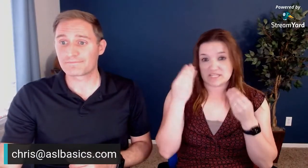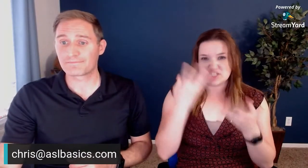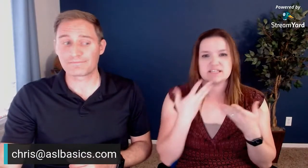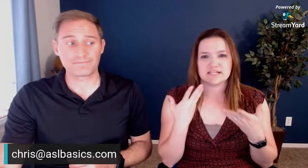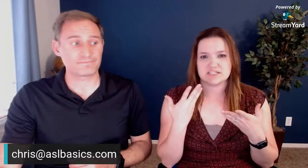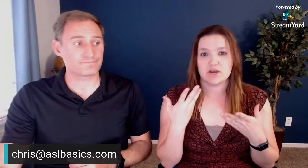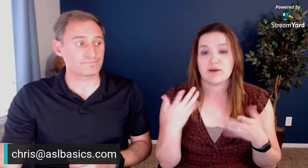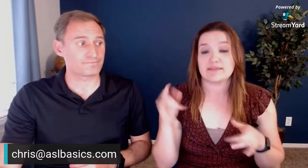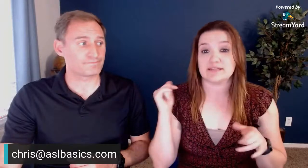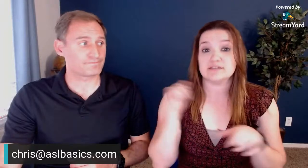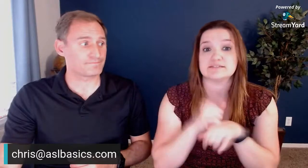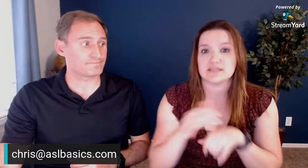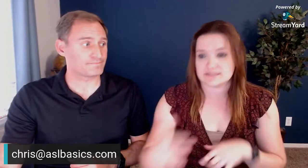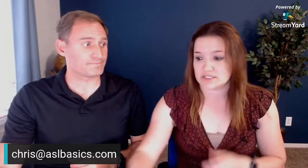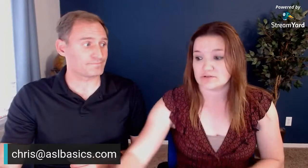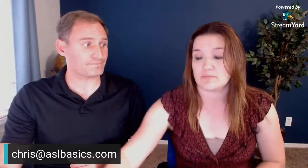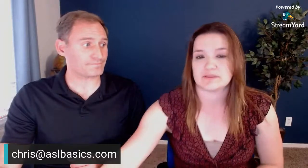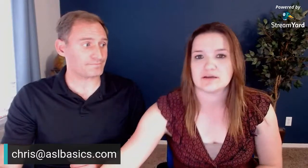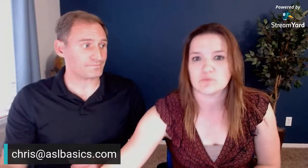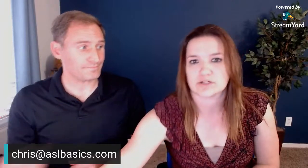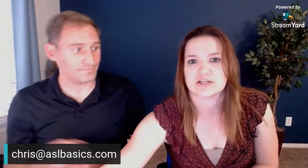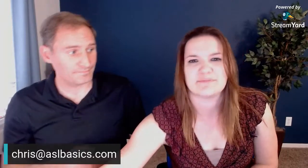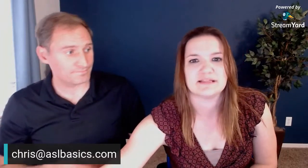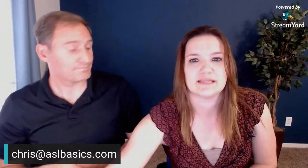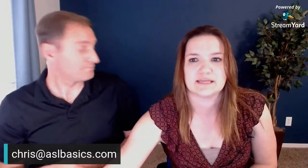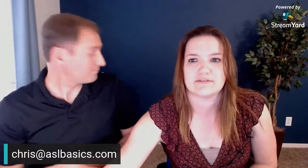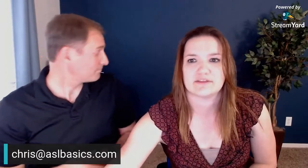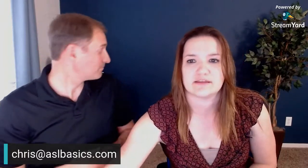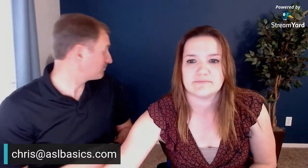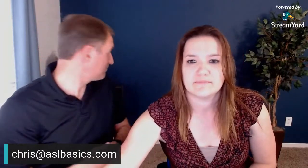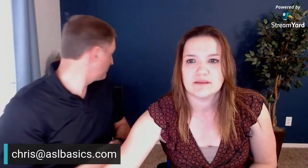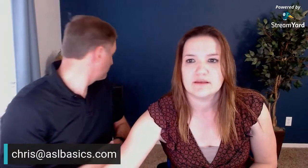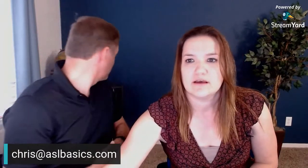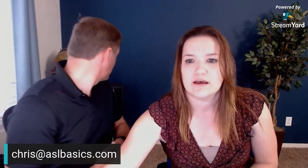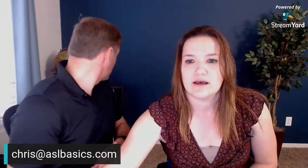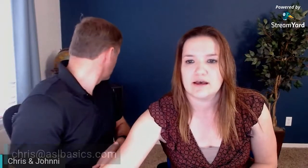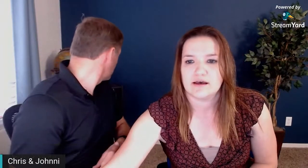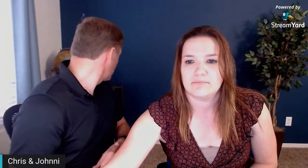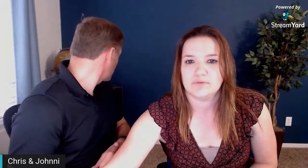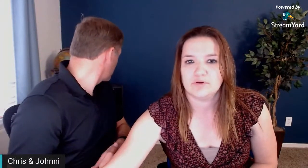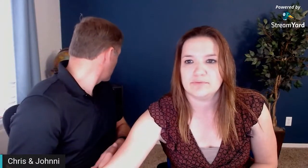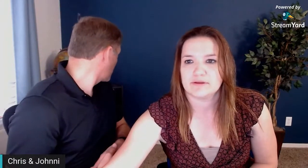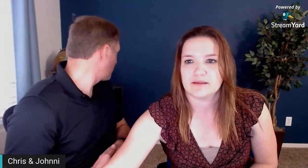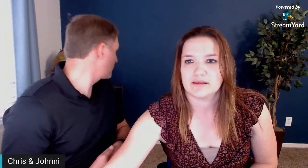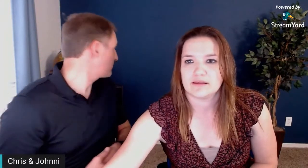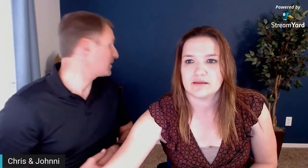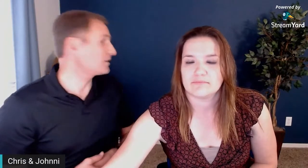say just let us know and then he'll set you up with the workshop and the link and everything um